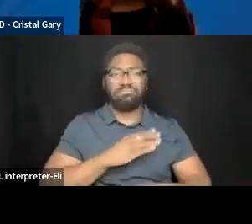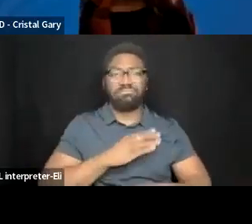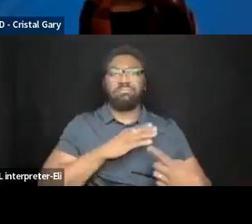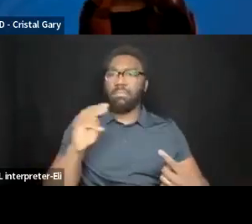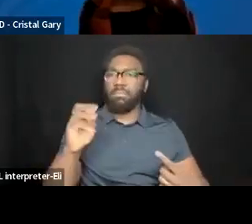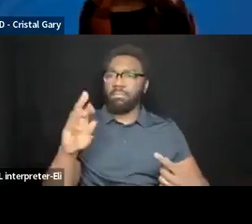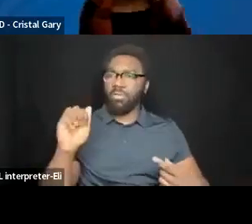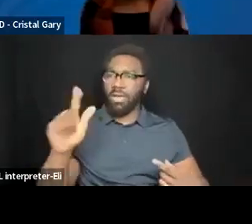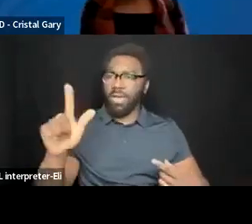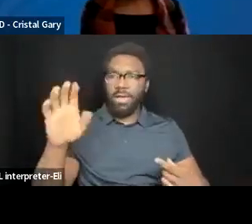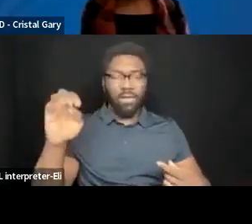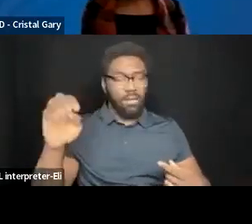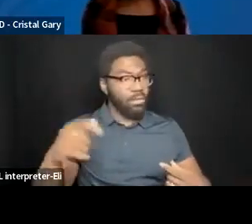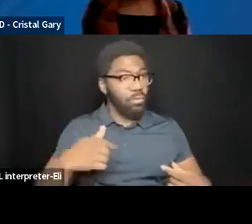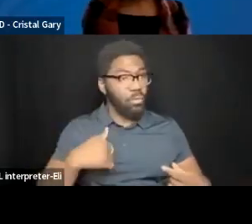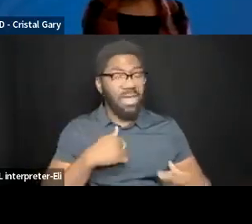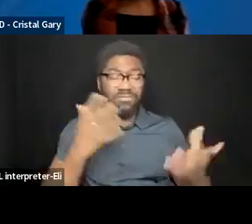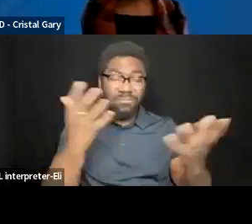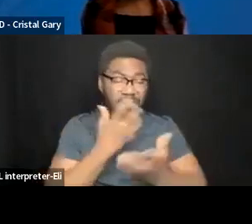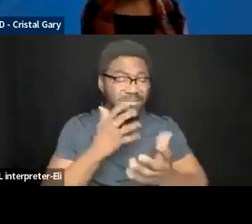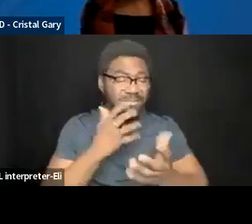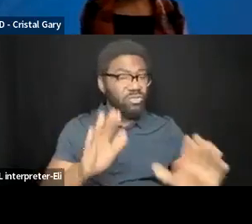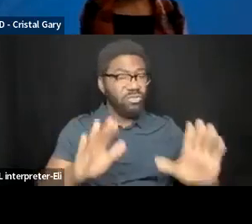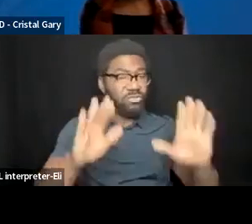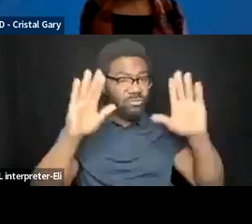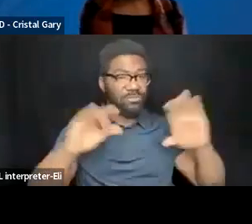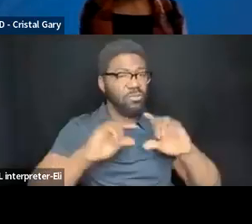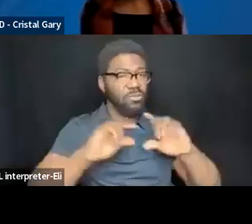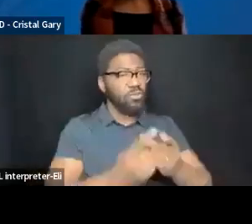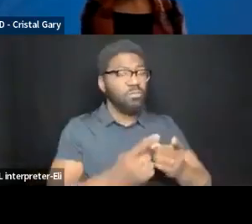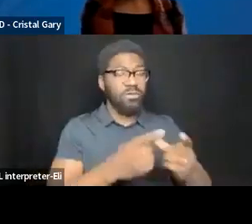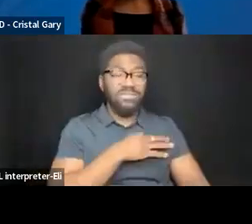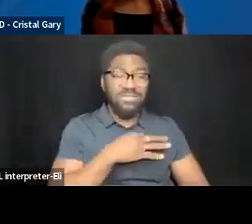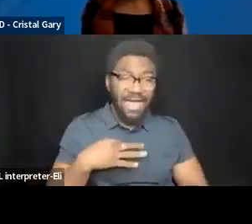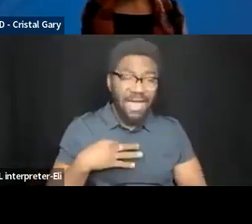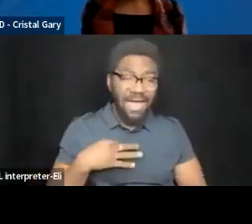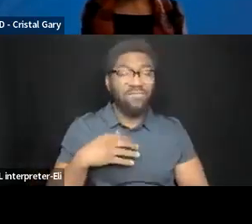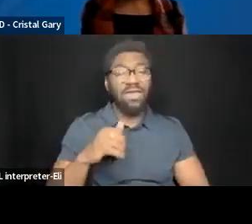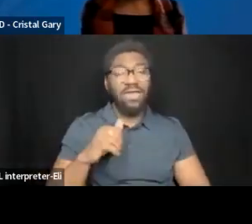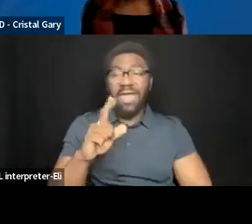and administrators, practitioners that I am so proud to be, you know, shoulder to shoulder with.